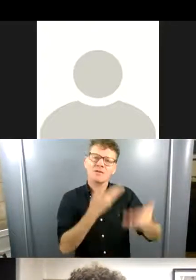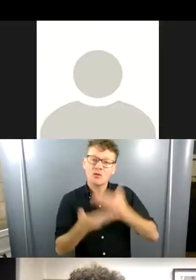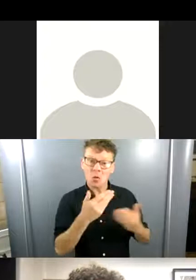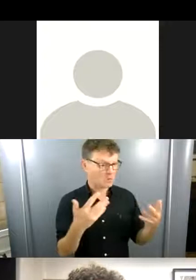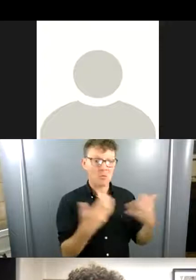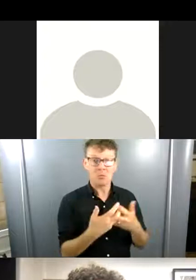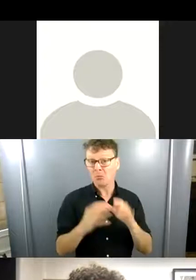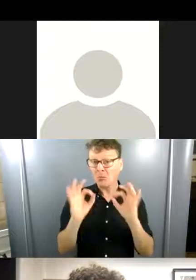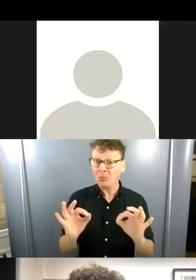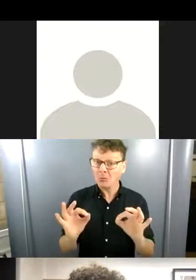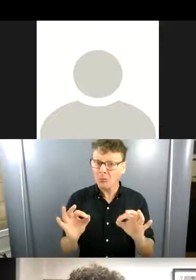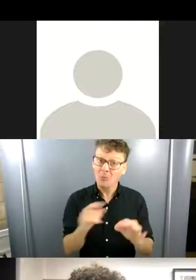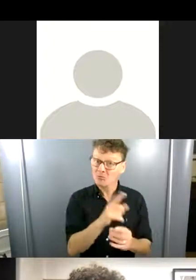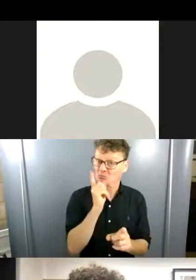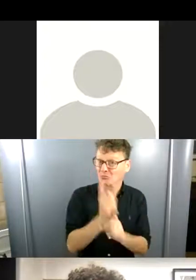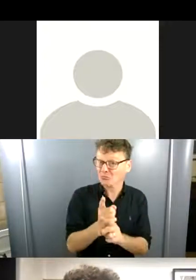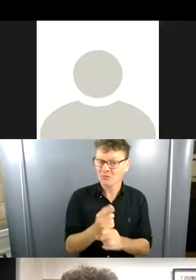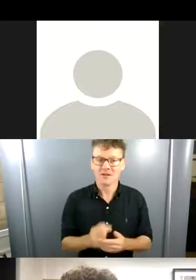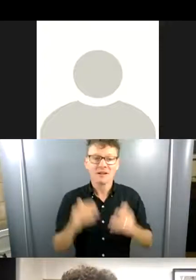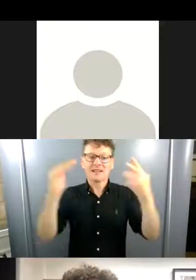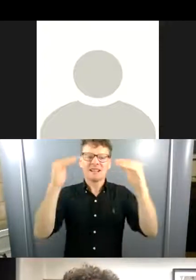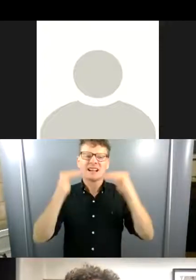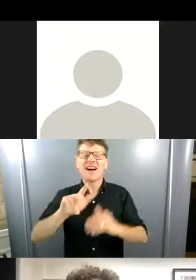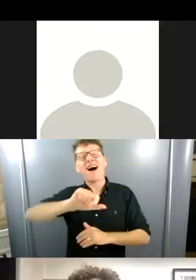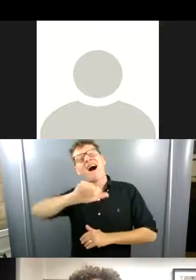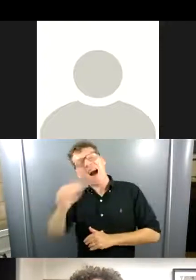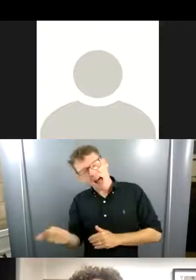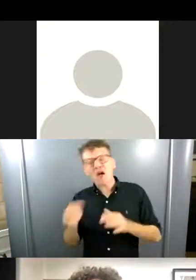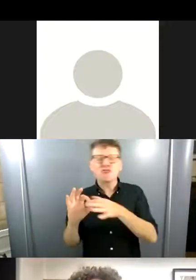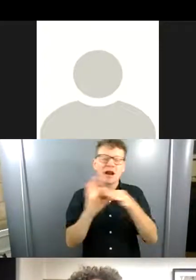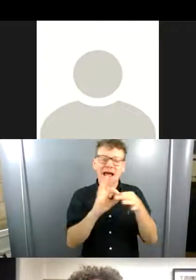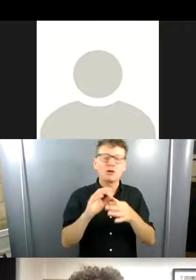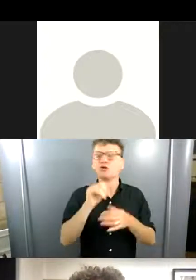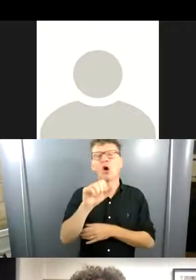so another study which is related but not in a small-scale multilingual context